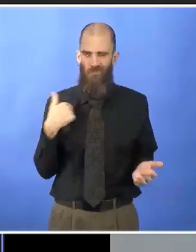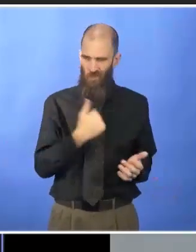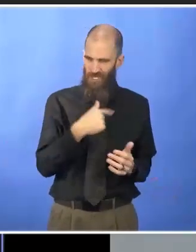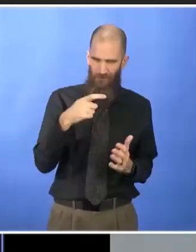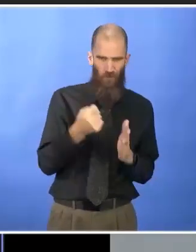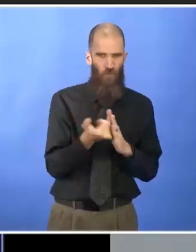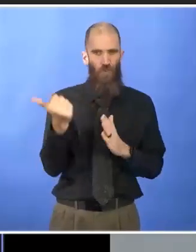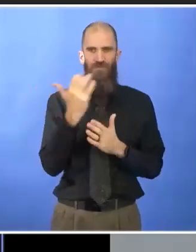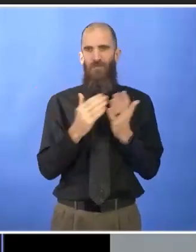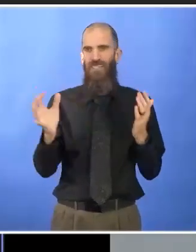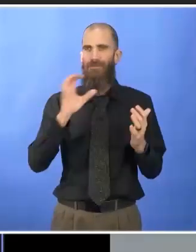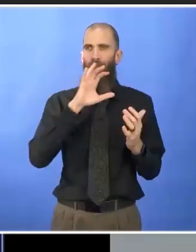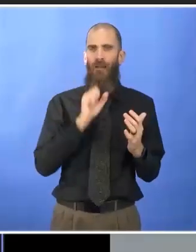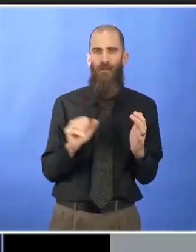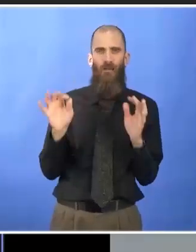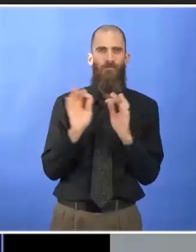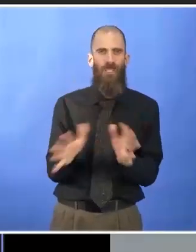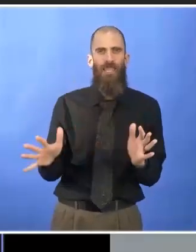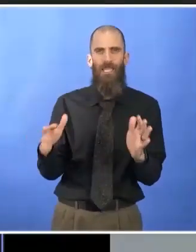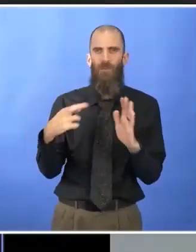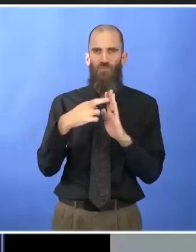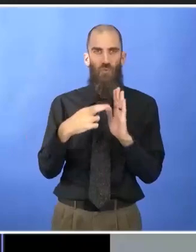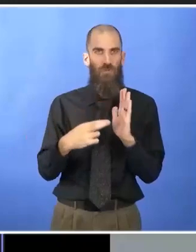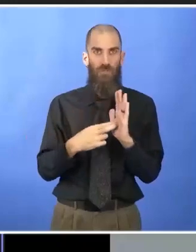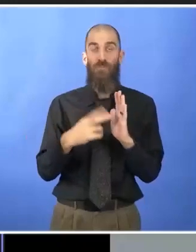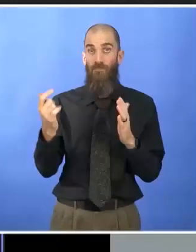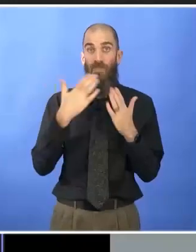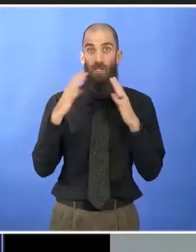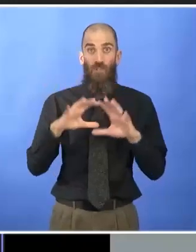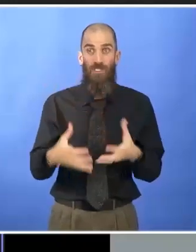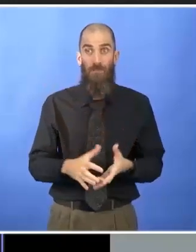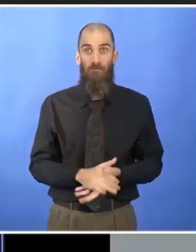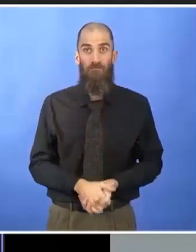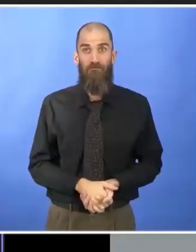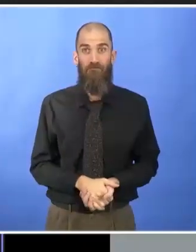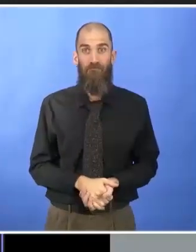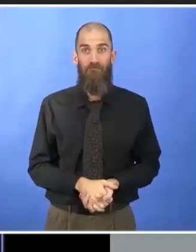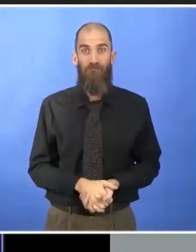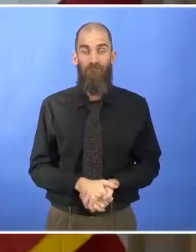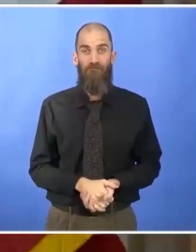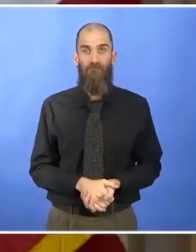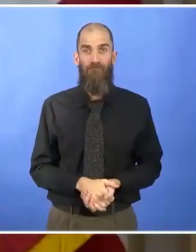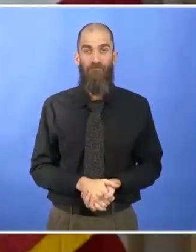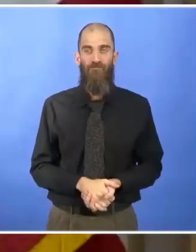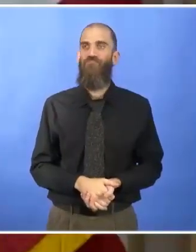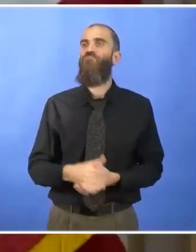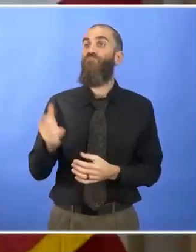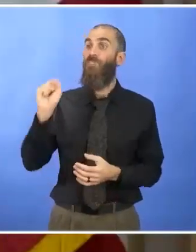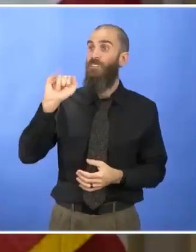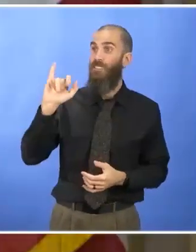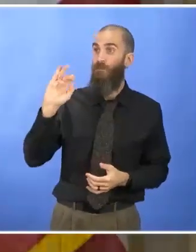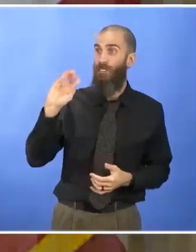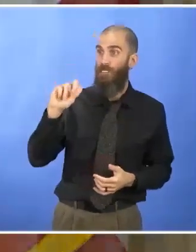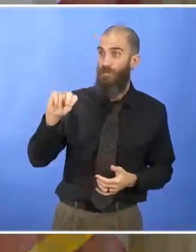FOR THEIR WORK. CHAIRWOMAN ROSENWORCEL: COMMISSIONER SIMINGTON? COMMISSIONER SIMINGTON: THANK YOU. I WOULD LIKE TO ACKNOWLEDGE THE